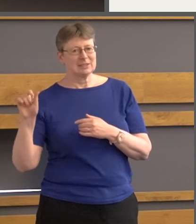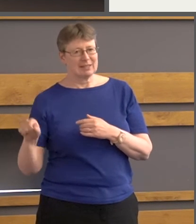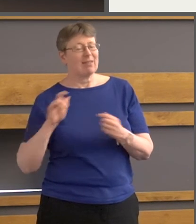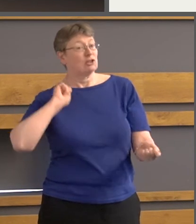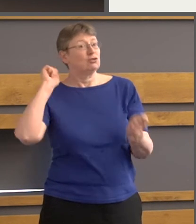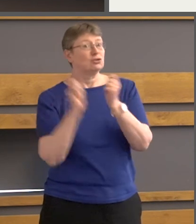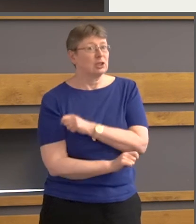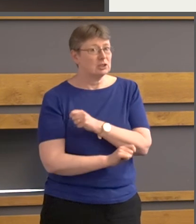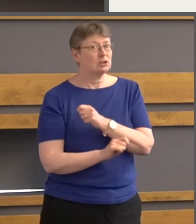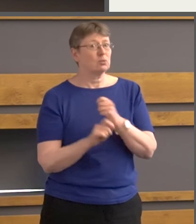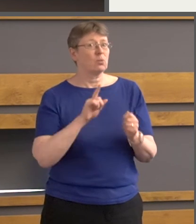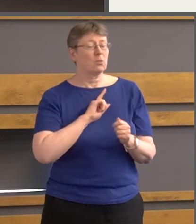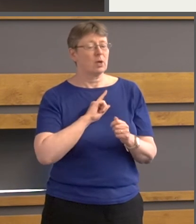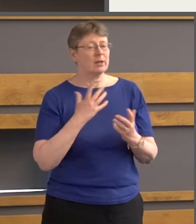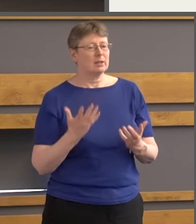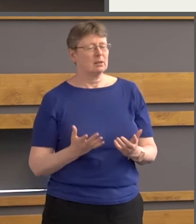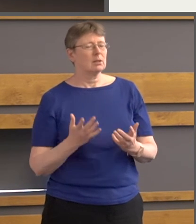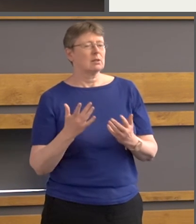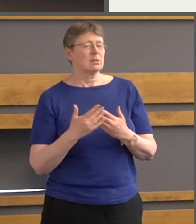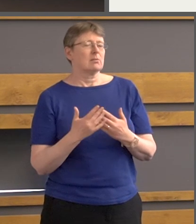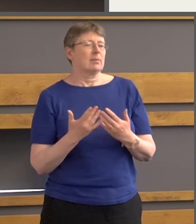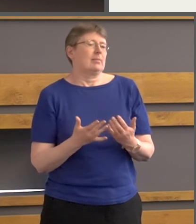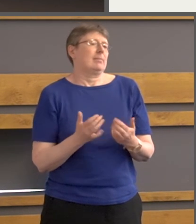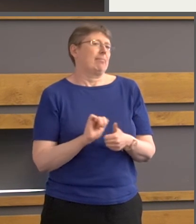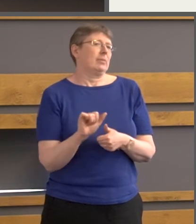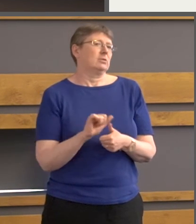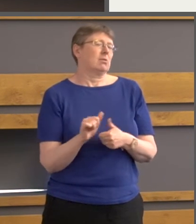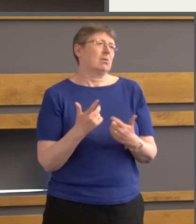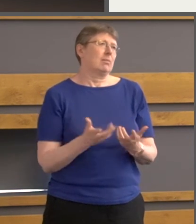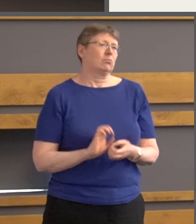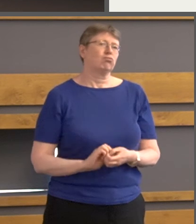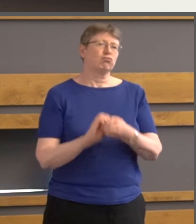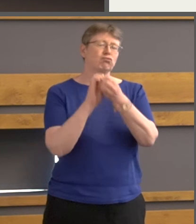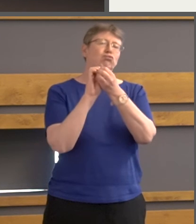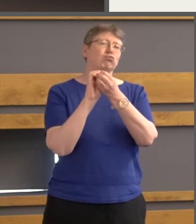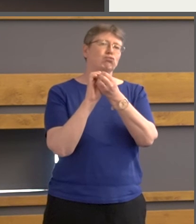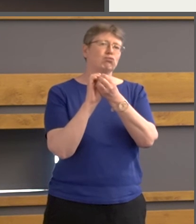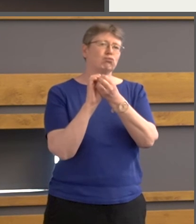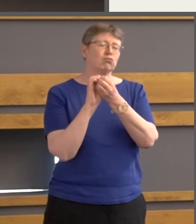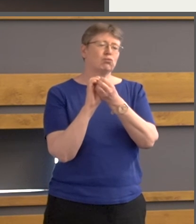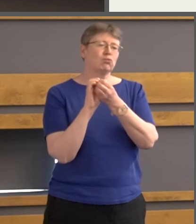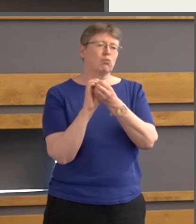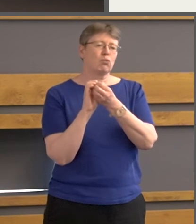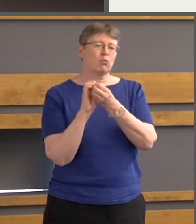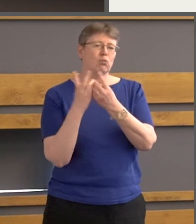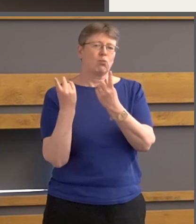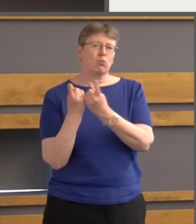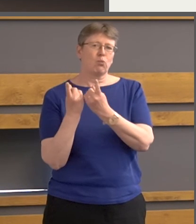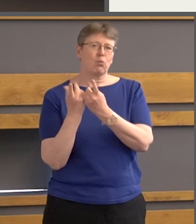that it was considered more pragmatic to produce the product where it was grown.